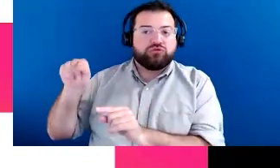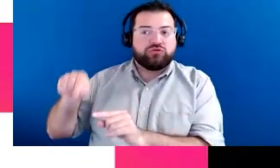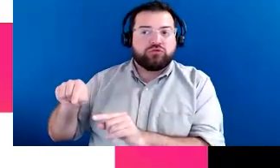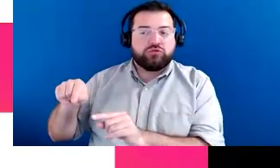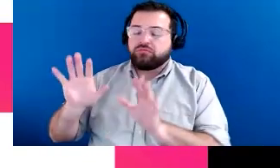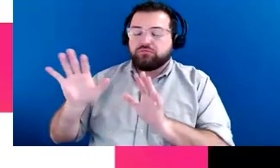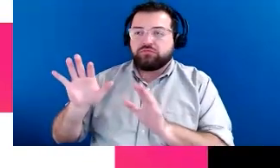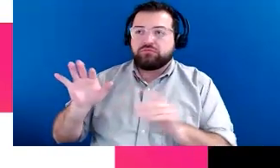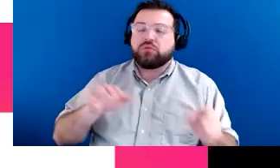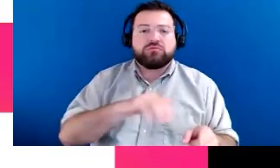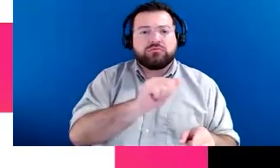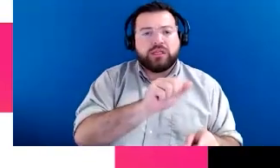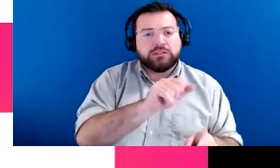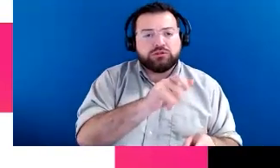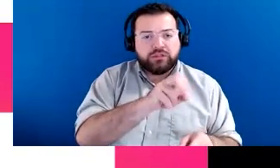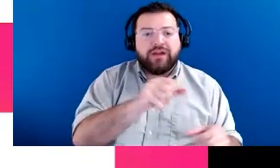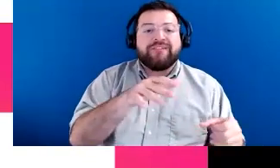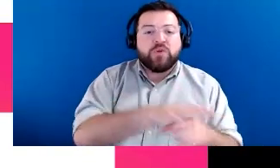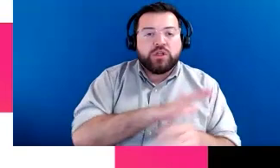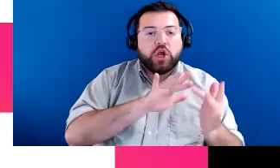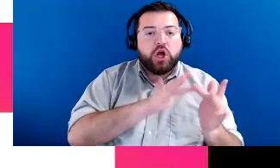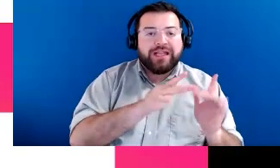asynchronous, fully asynchronous, you know, online class.